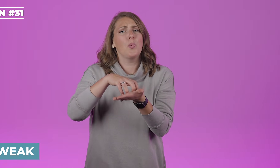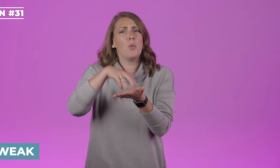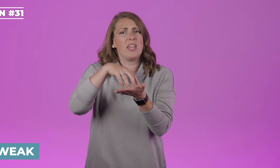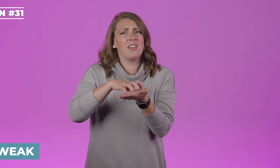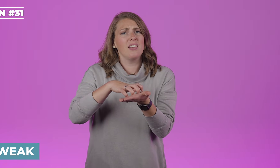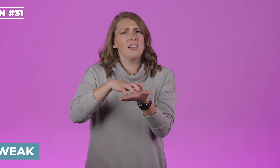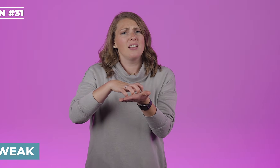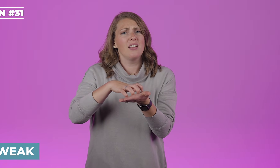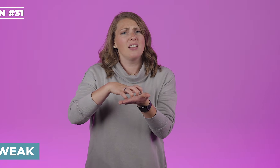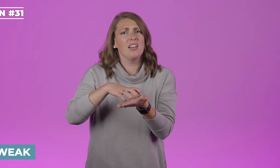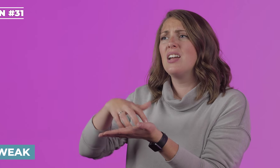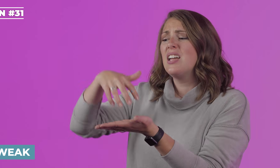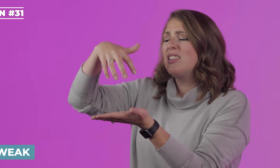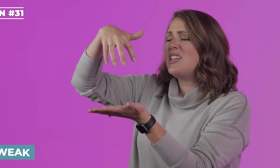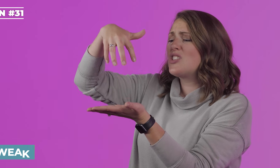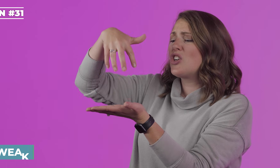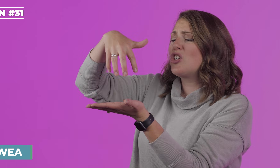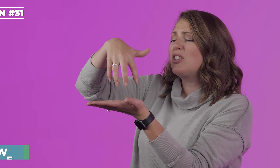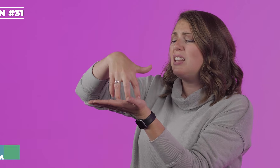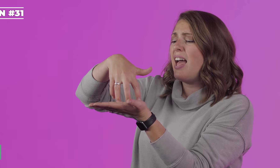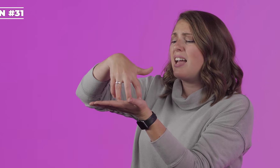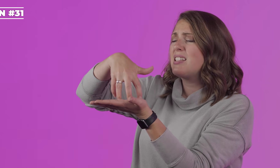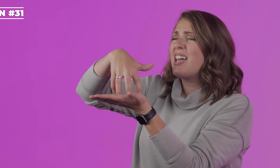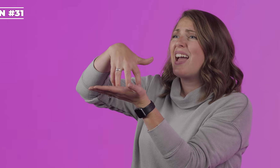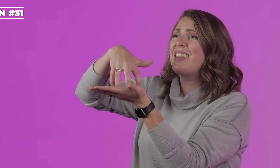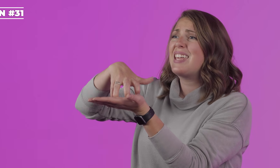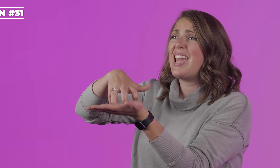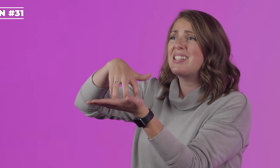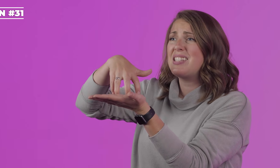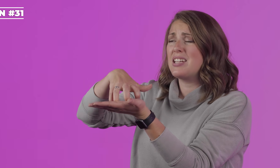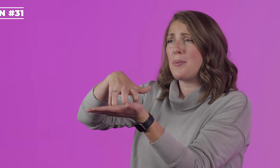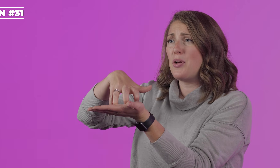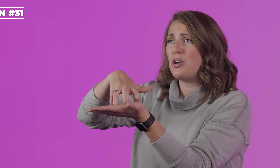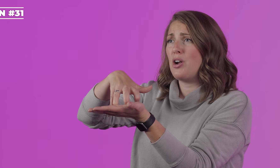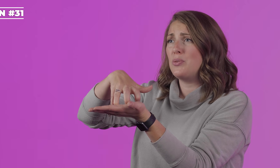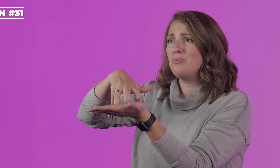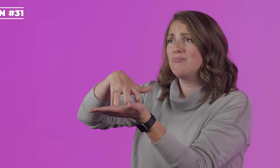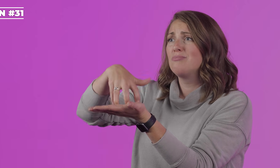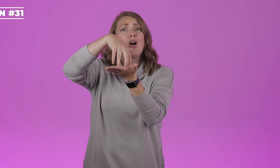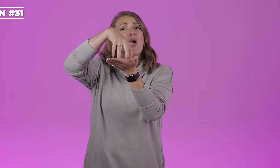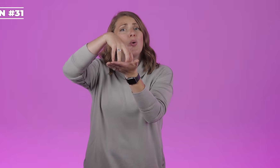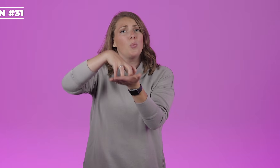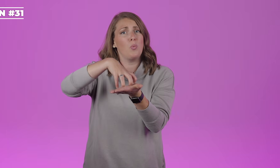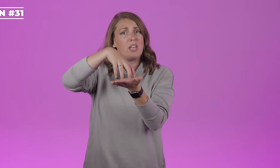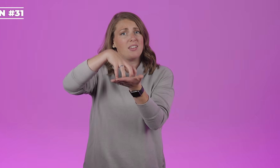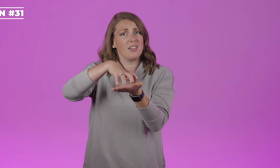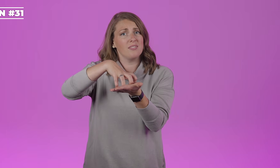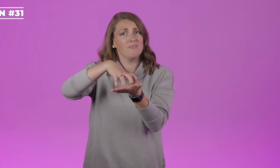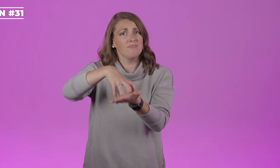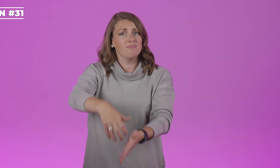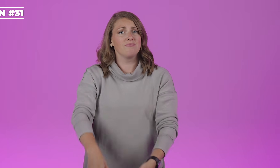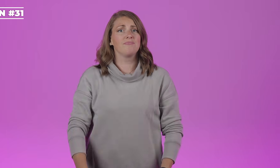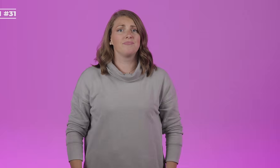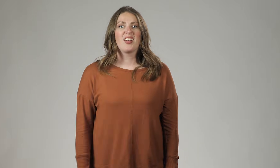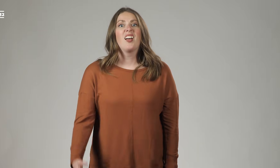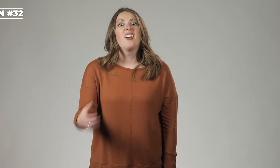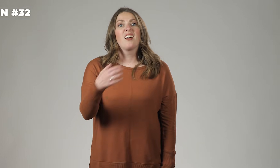weak. These are your legs. And they can't stand up on their own, weak. Complain,